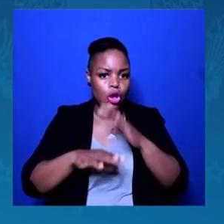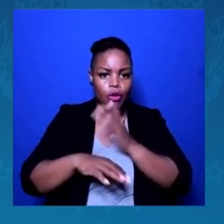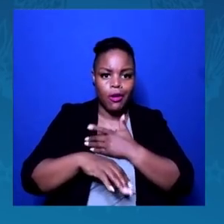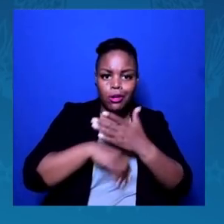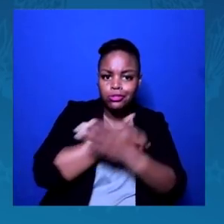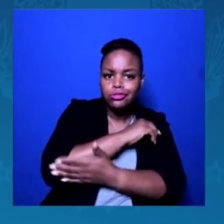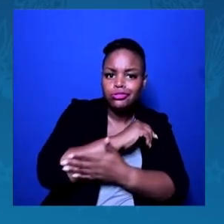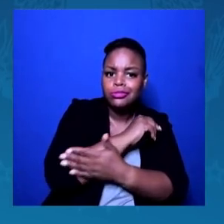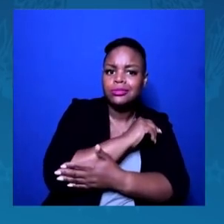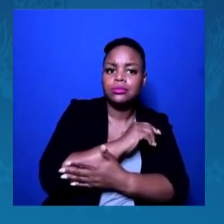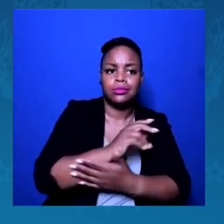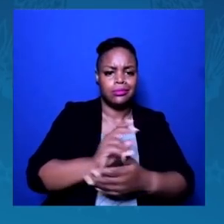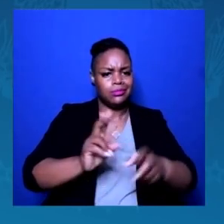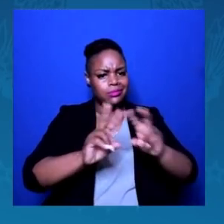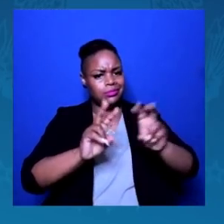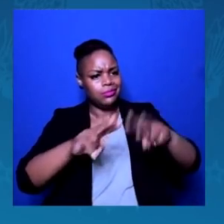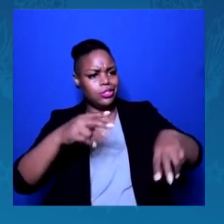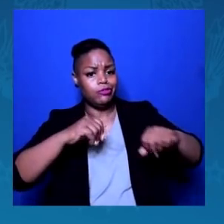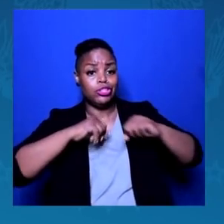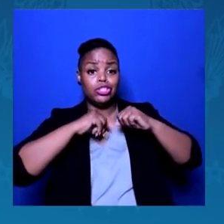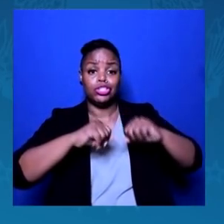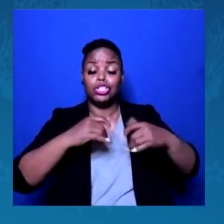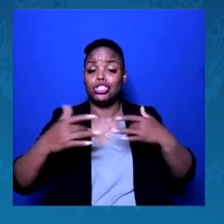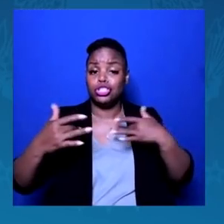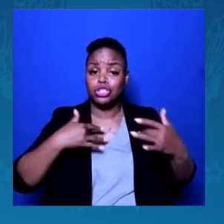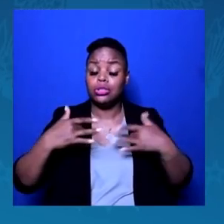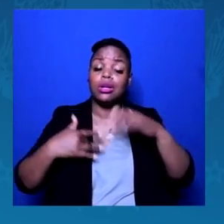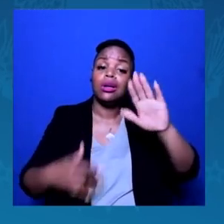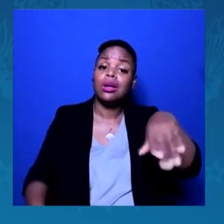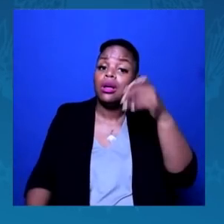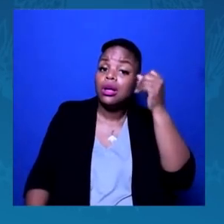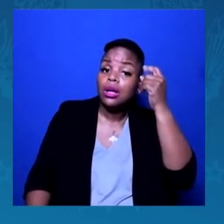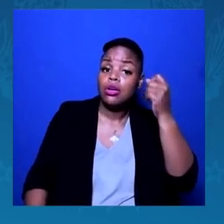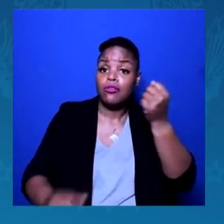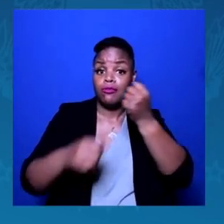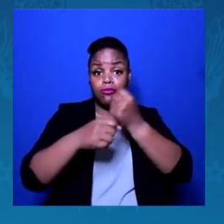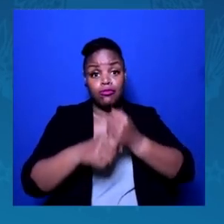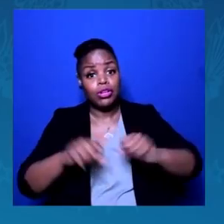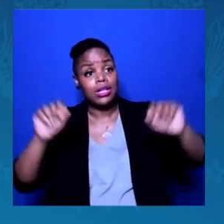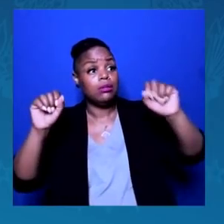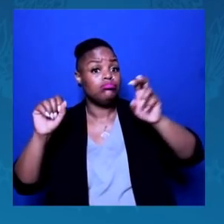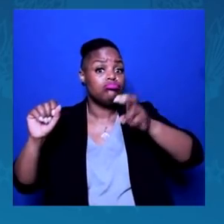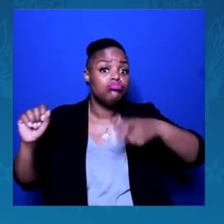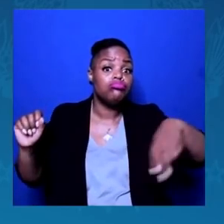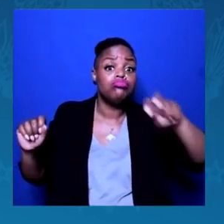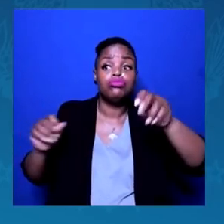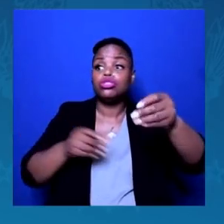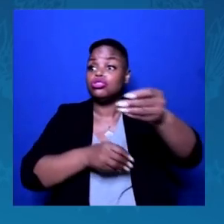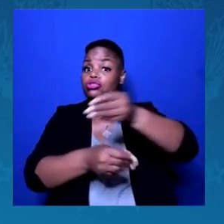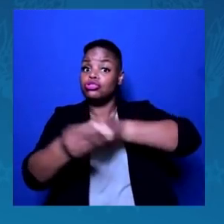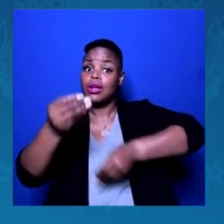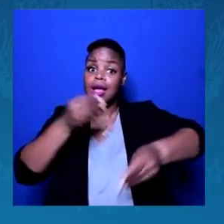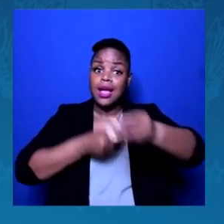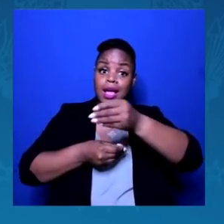is a high priority for us as it relates not only to security, but also to commerce and what we must do to continue to speak up